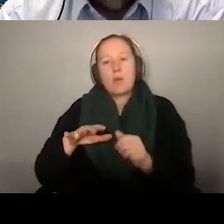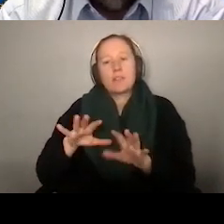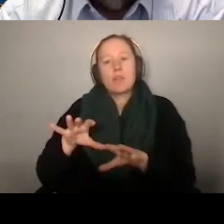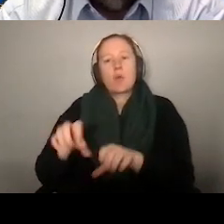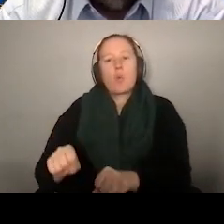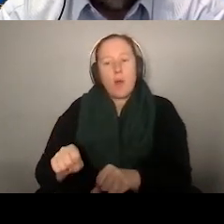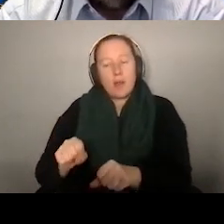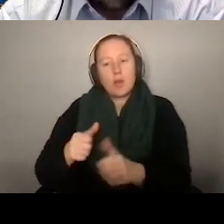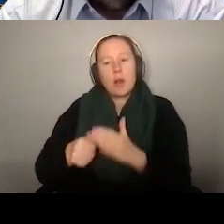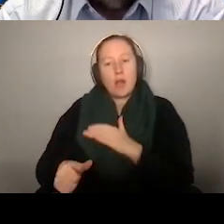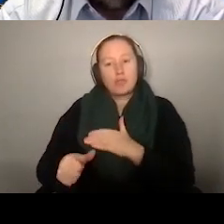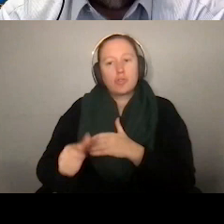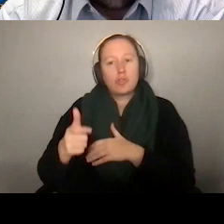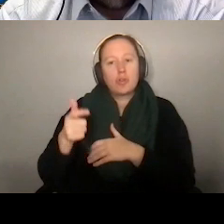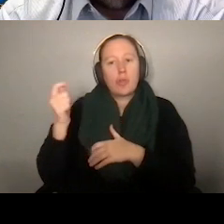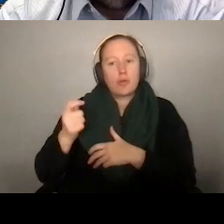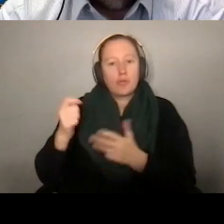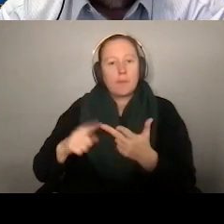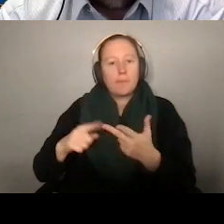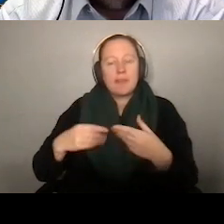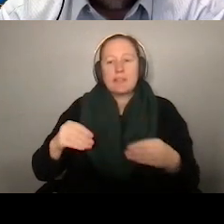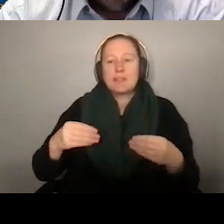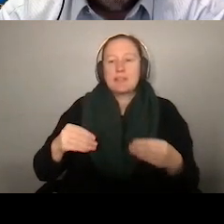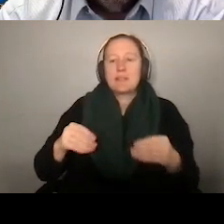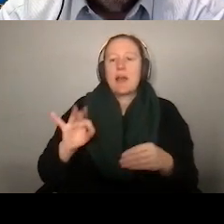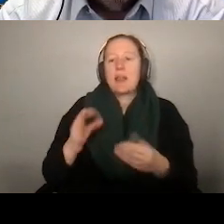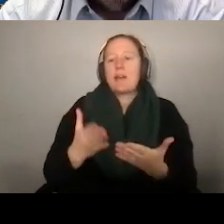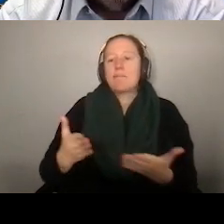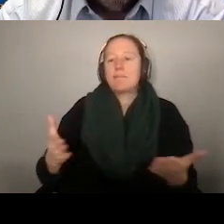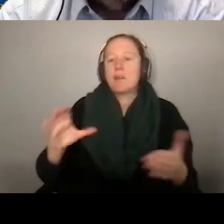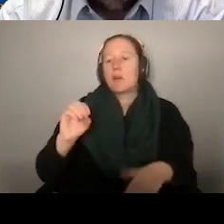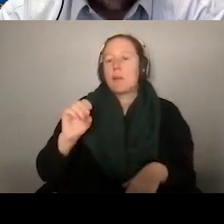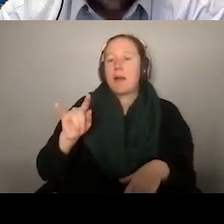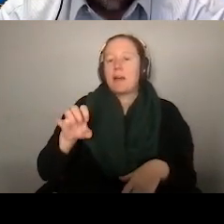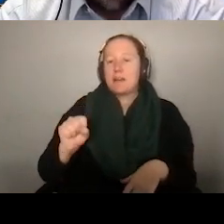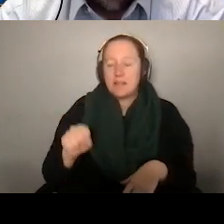the sale of commodities or items fabricated under the grant,